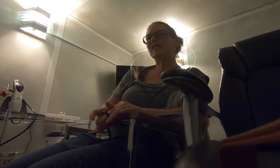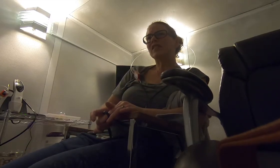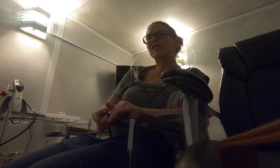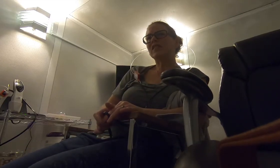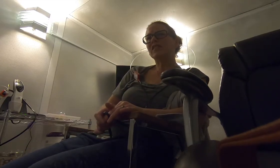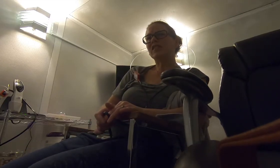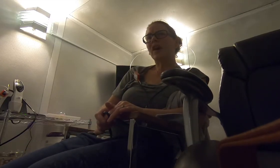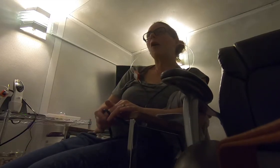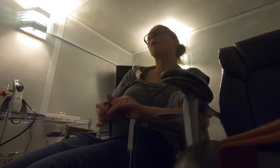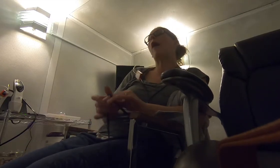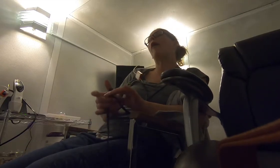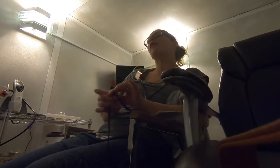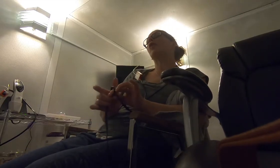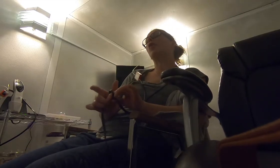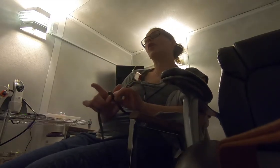pop corn